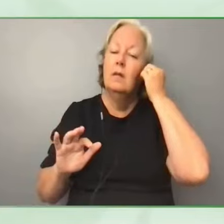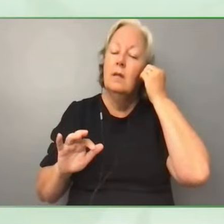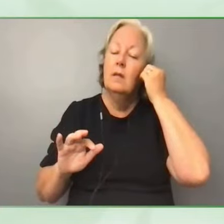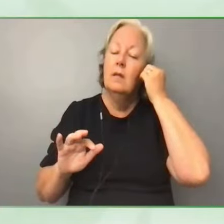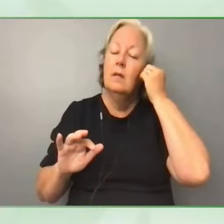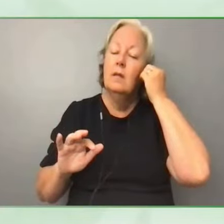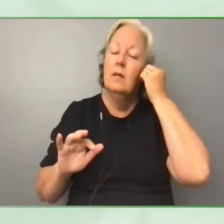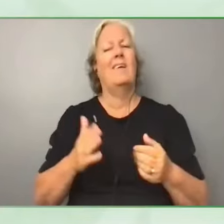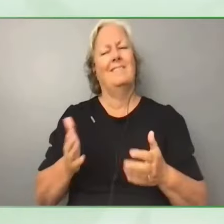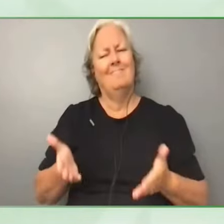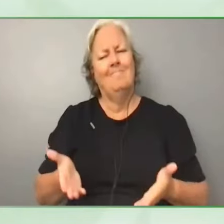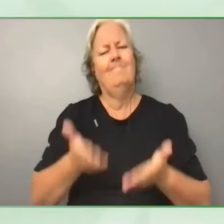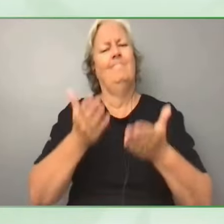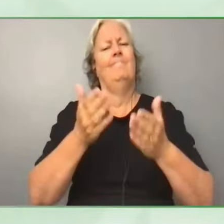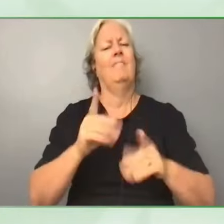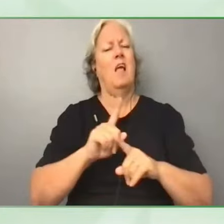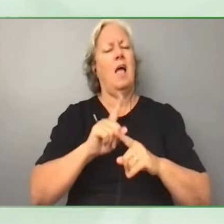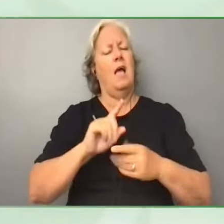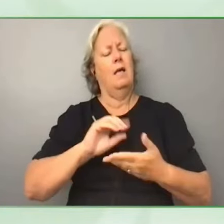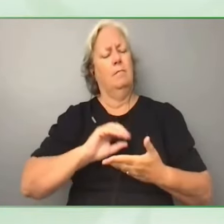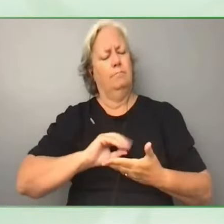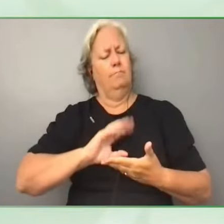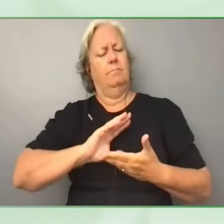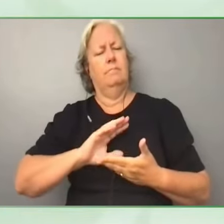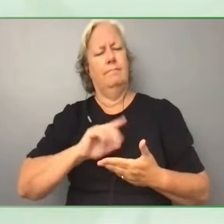parents of persons with disabilities in order that they